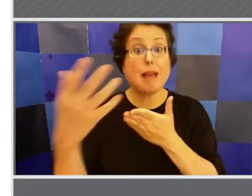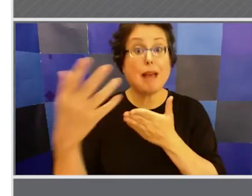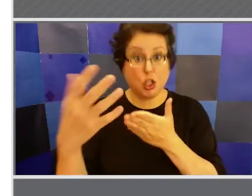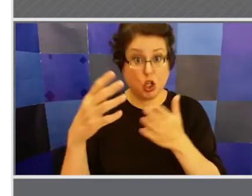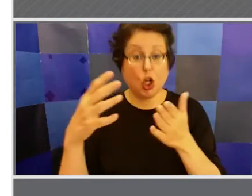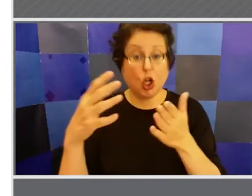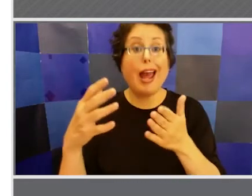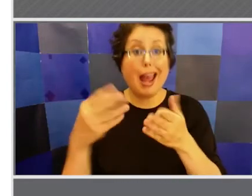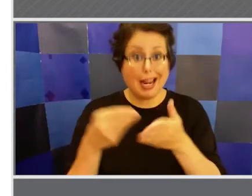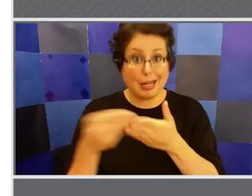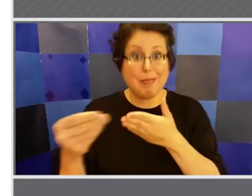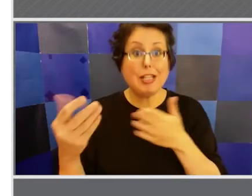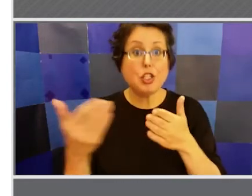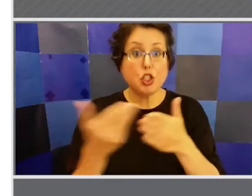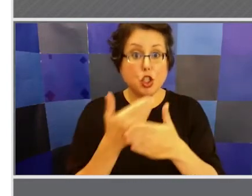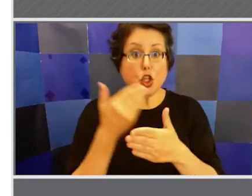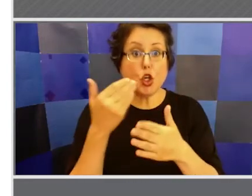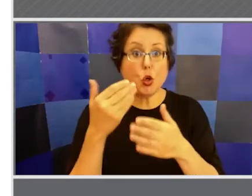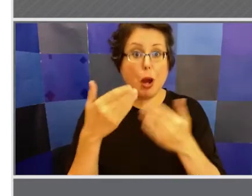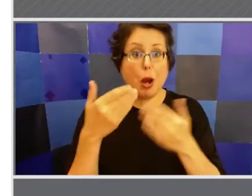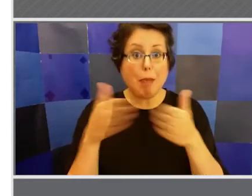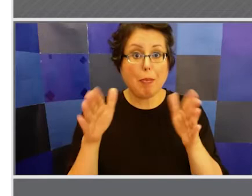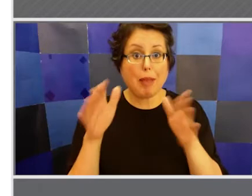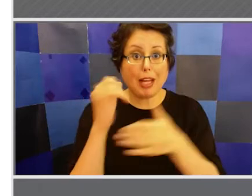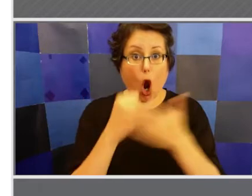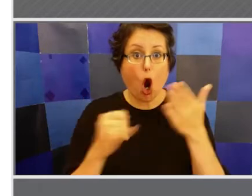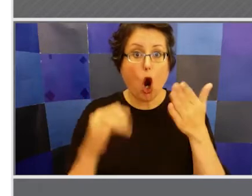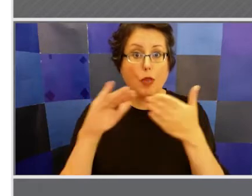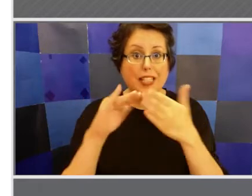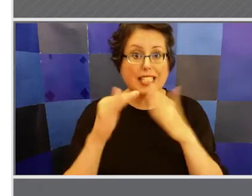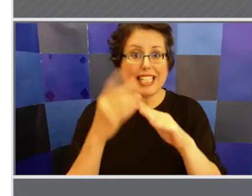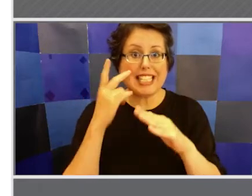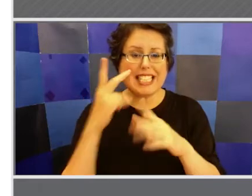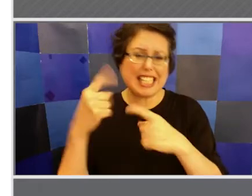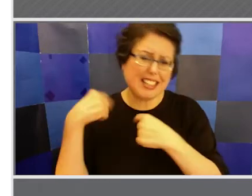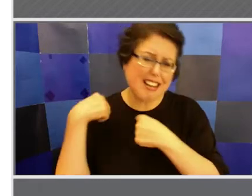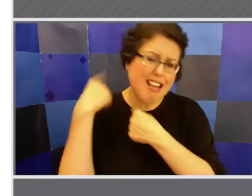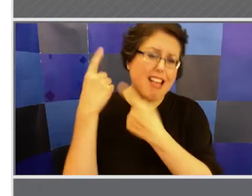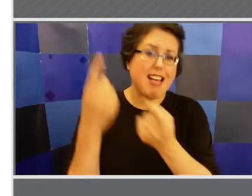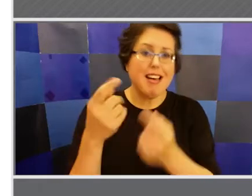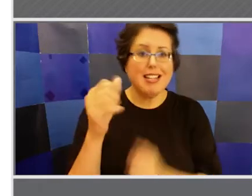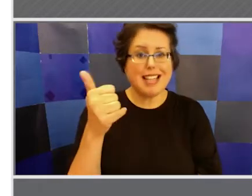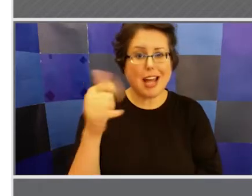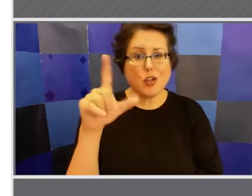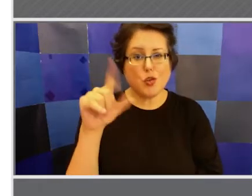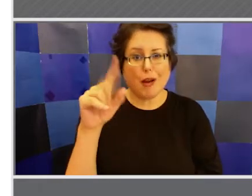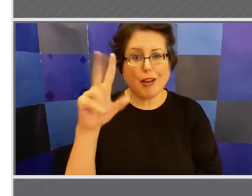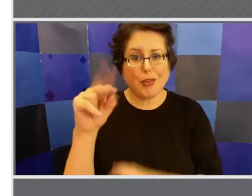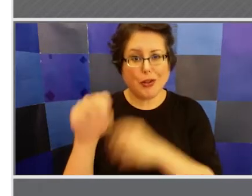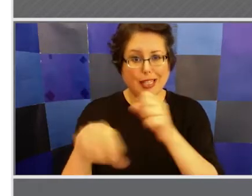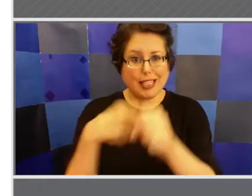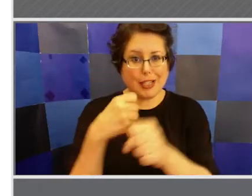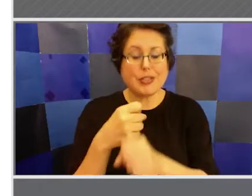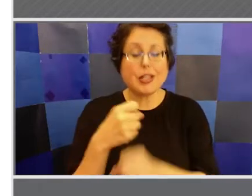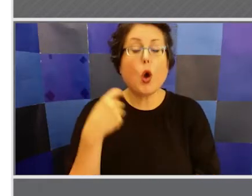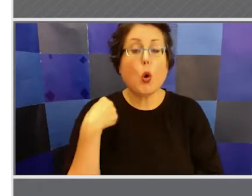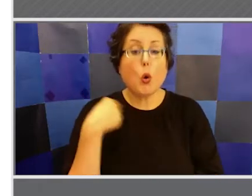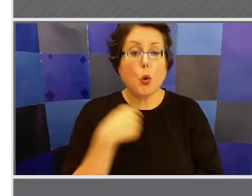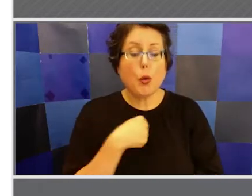new public art city seen in decades and then what that will be is that we will have artists working through a grant.